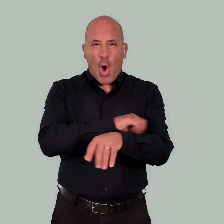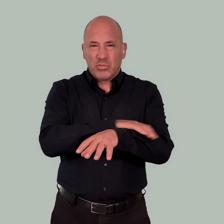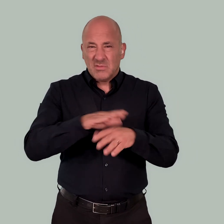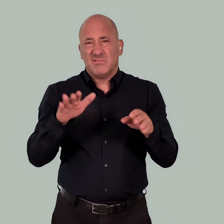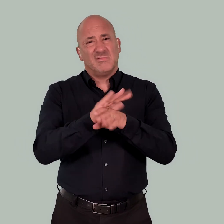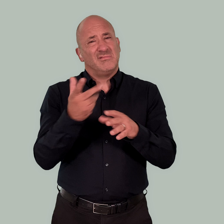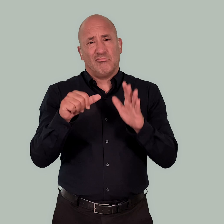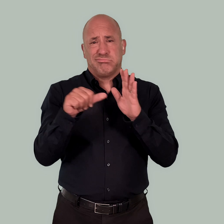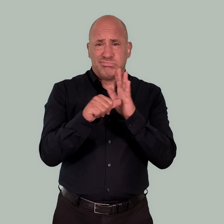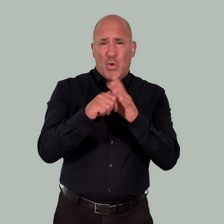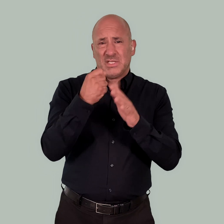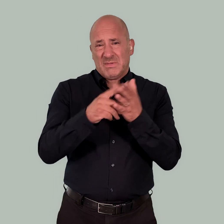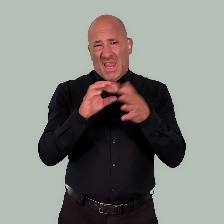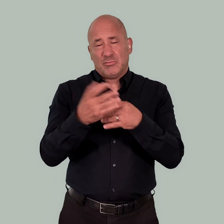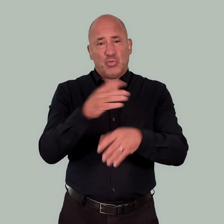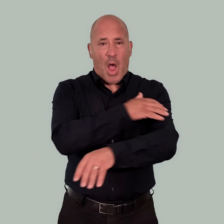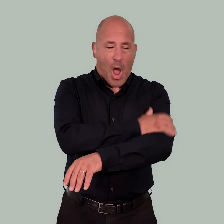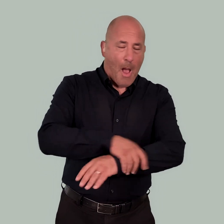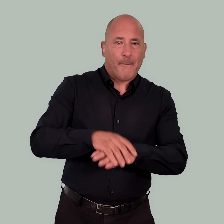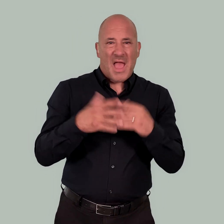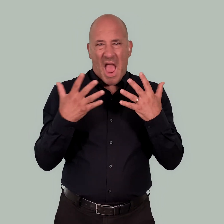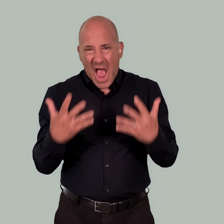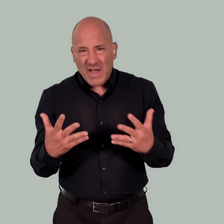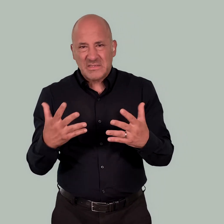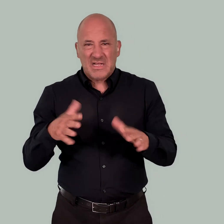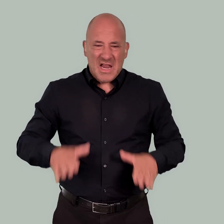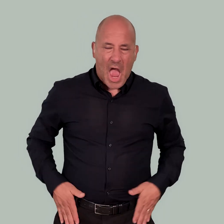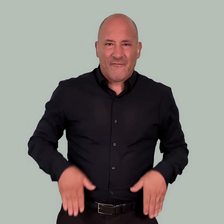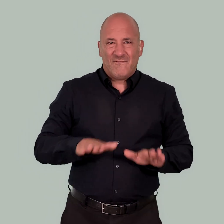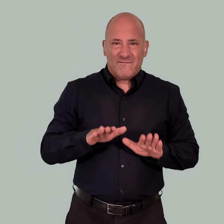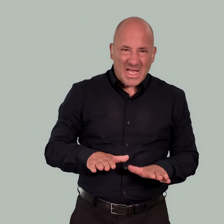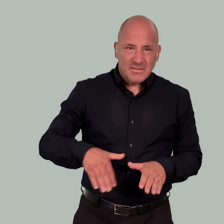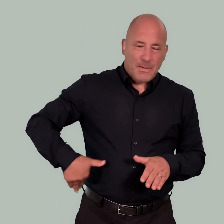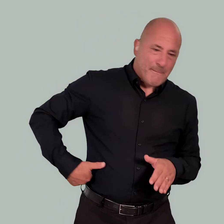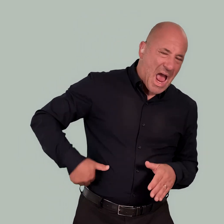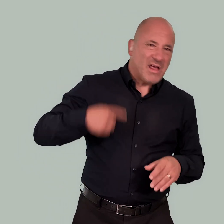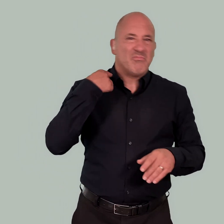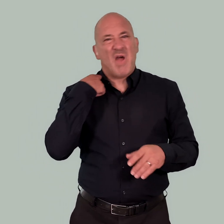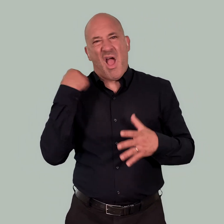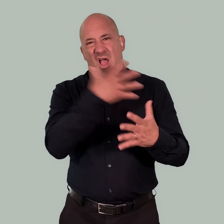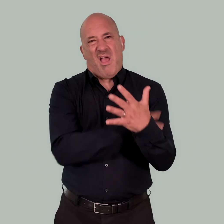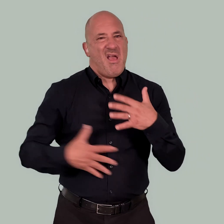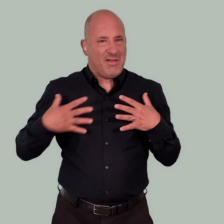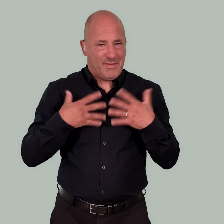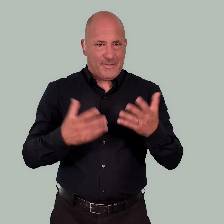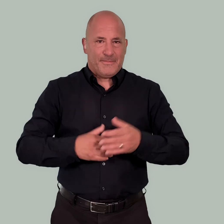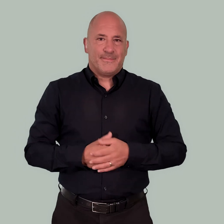arms or hands; legs or feet; and back or neck’.)